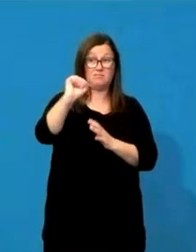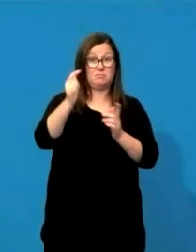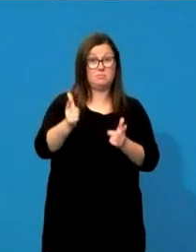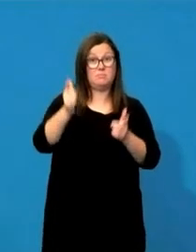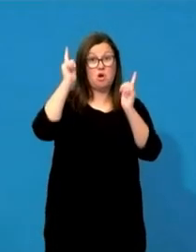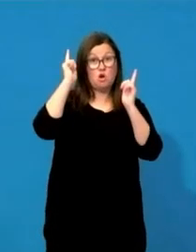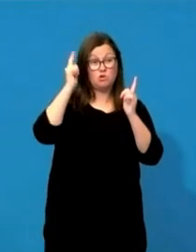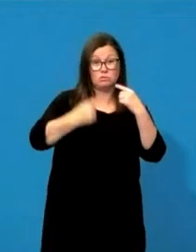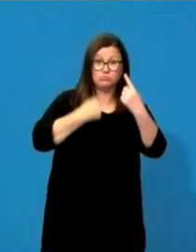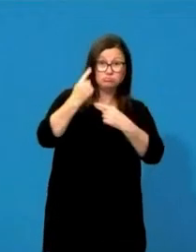your thoughts, what would you tell them?